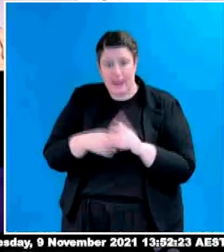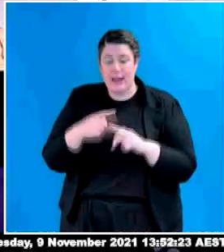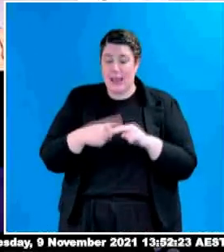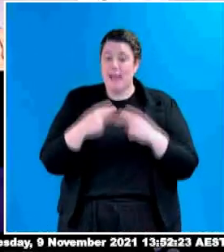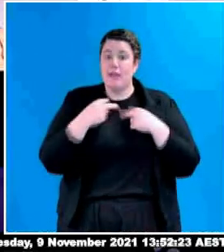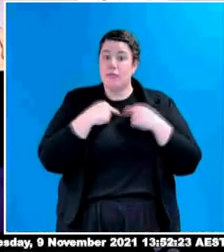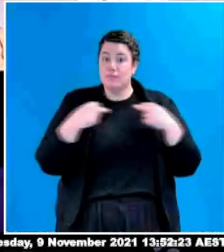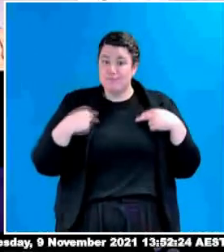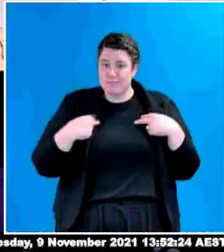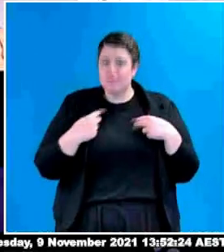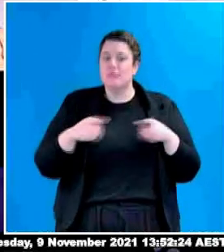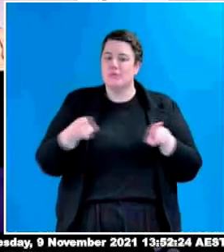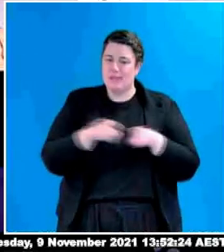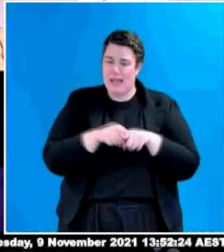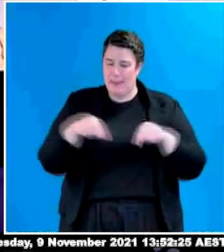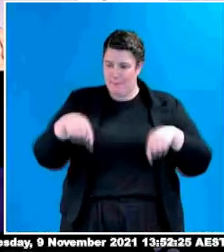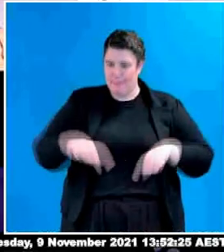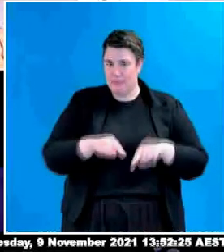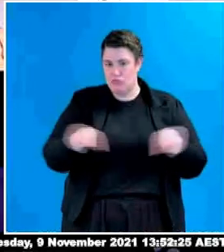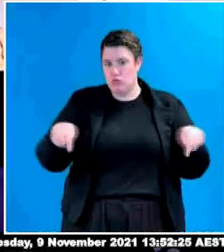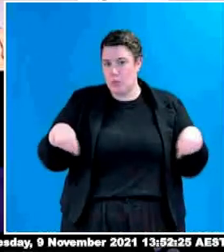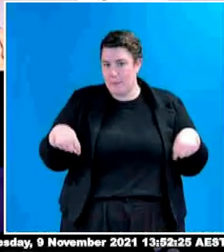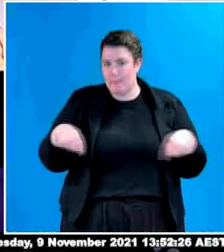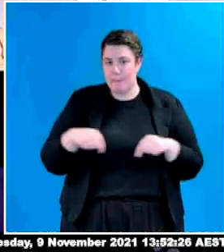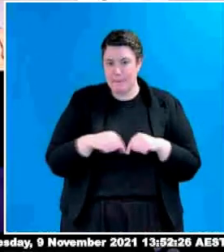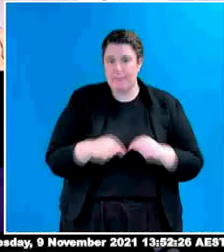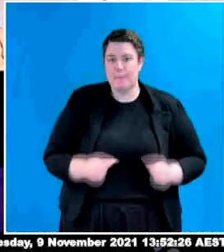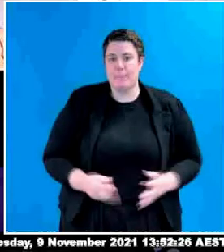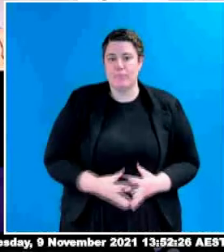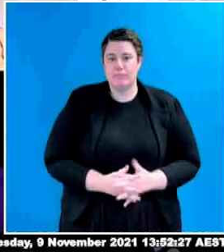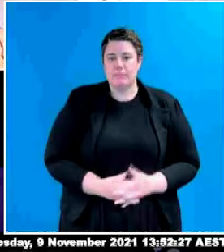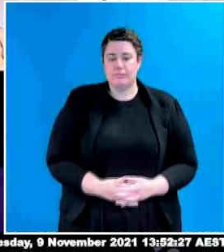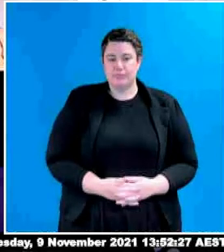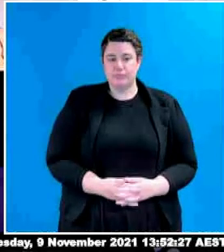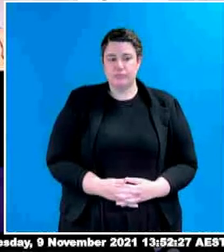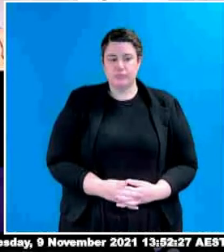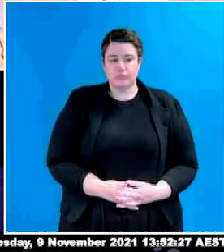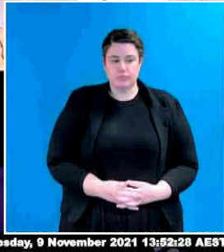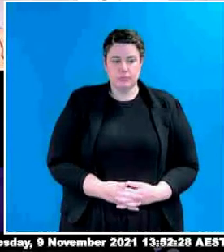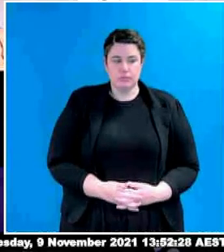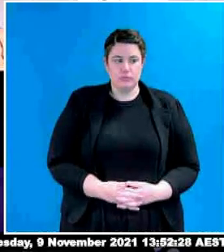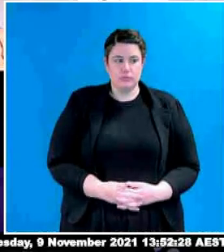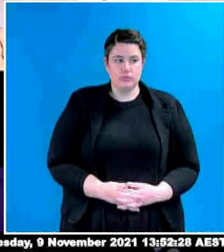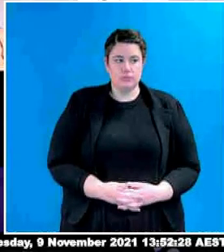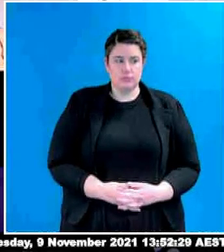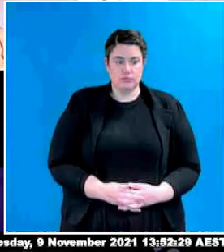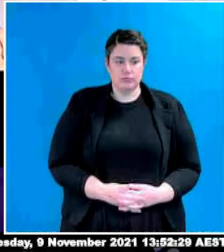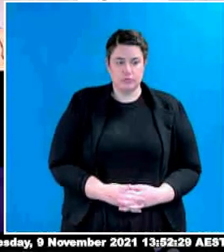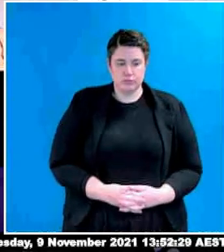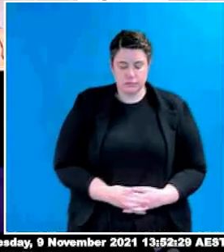in the Sydney hearing room. I will now ask Ms Eastman to put some questions to you.